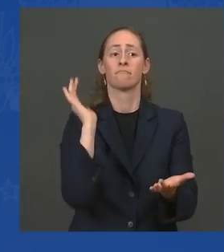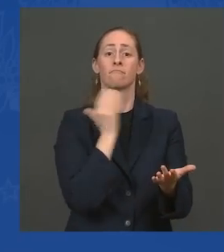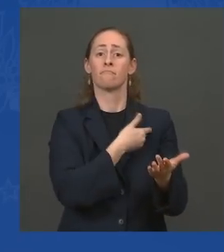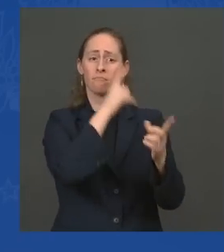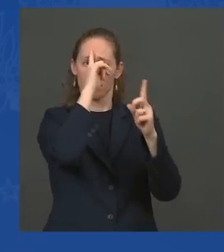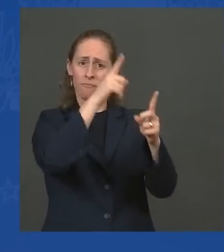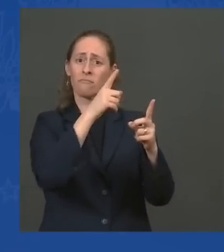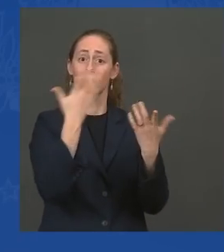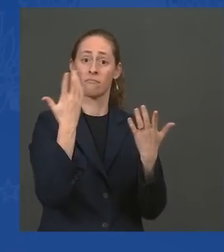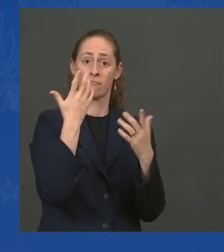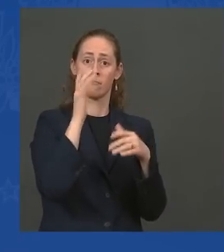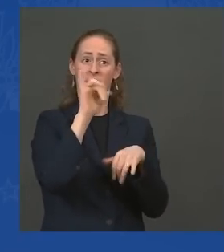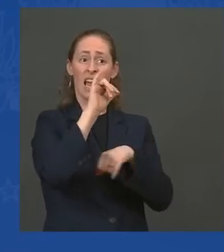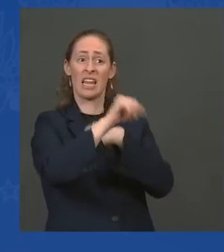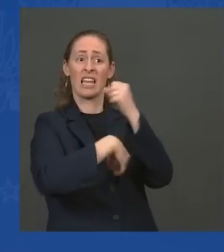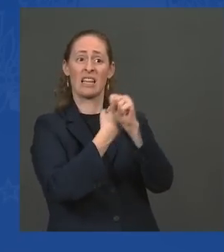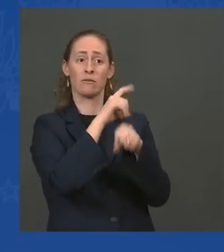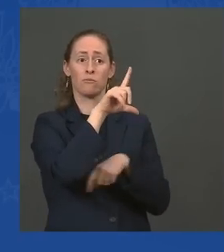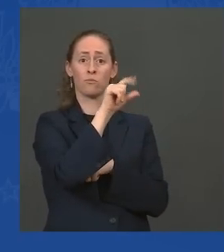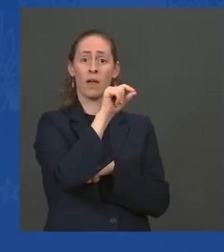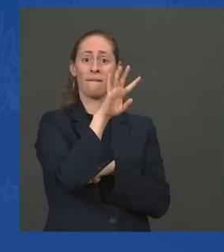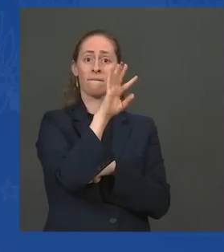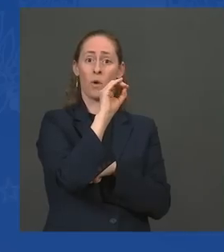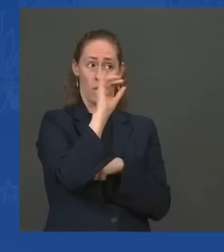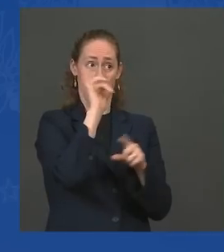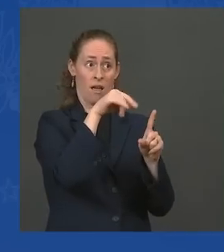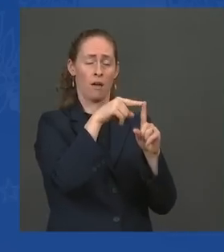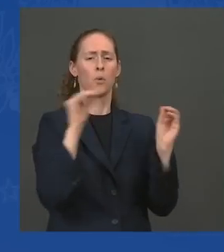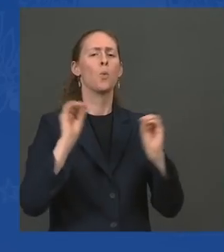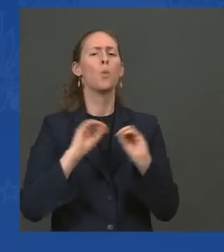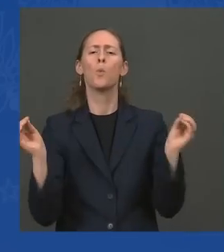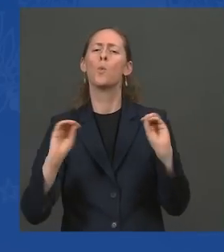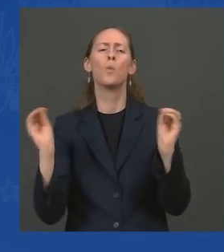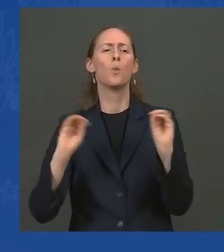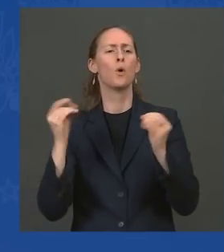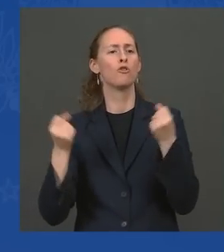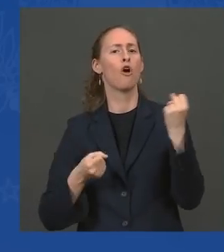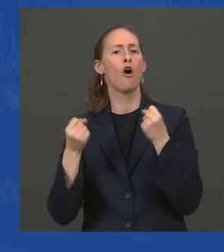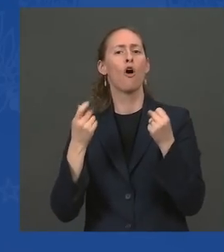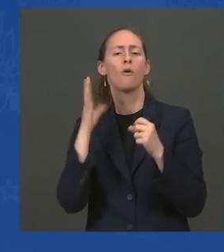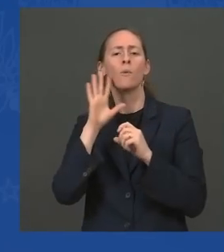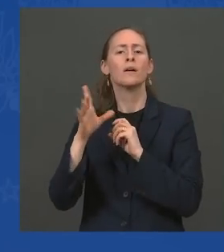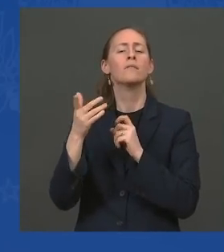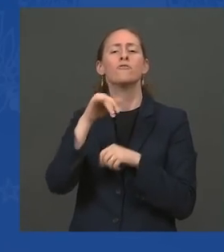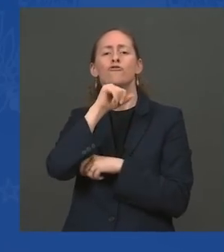this plant represents a promising new chapter for Detroit in Hamtramck and the state of Michigan.